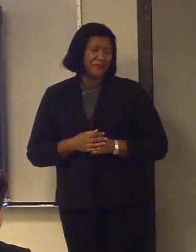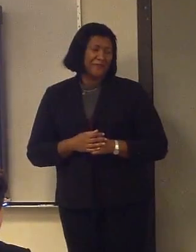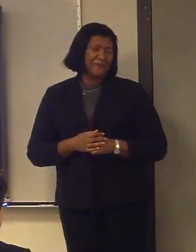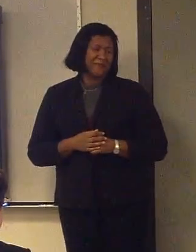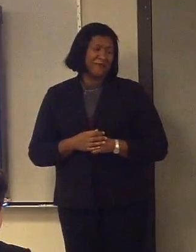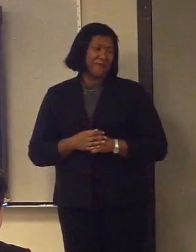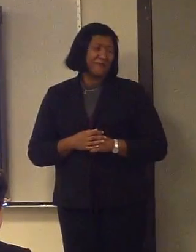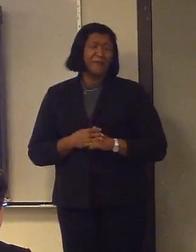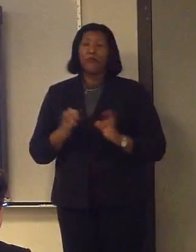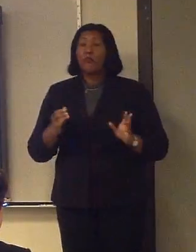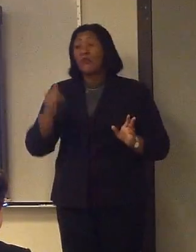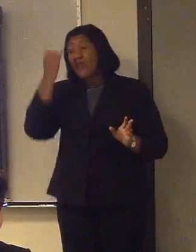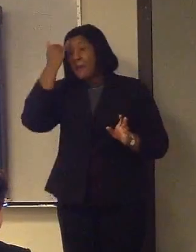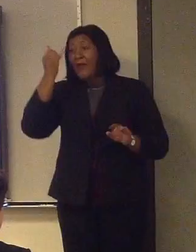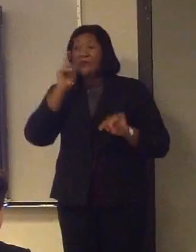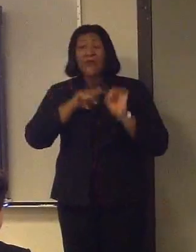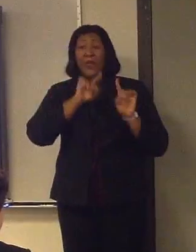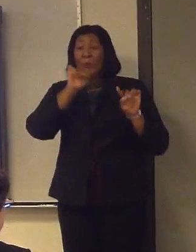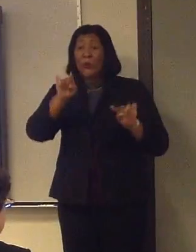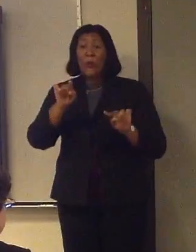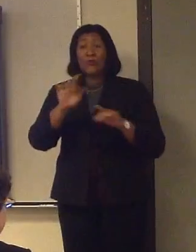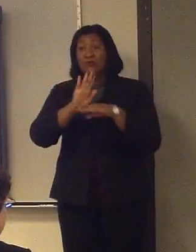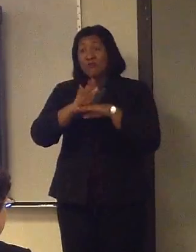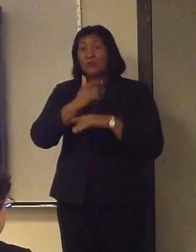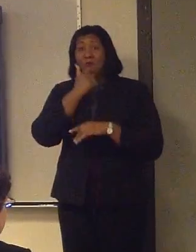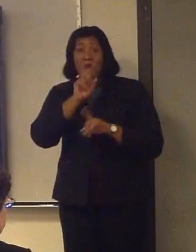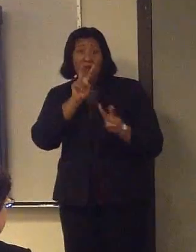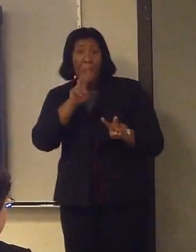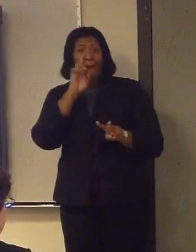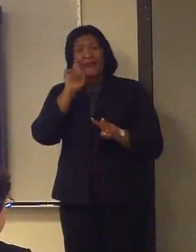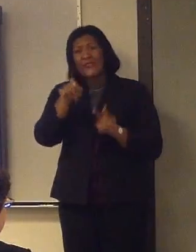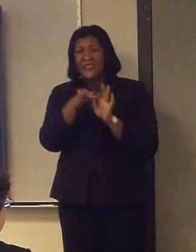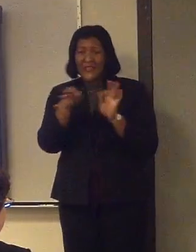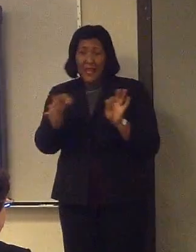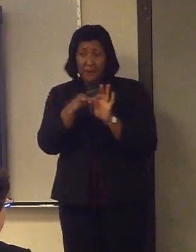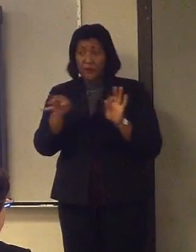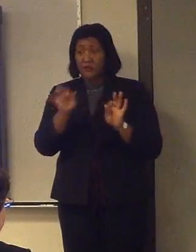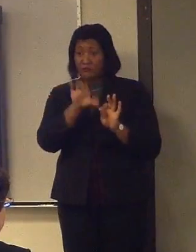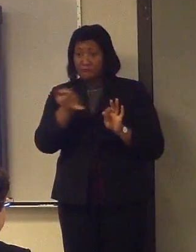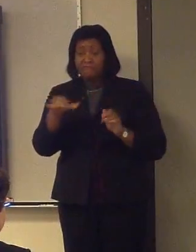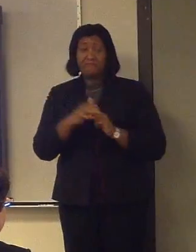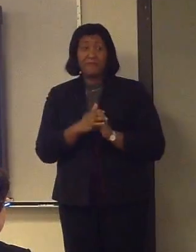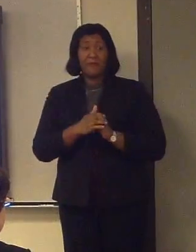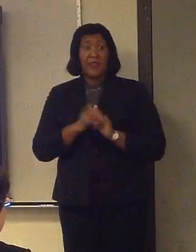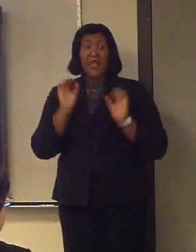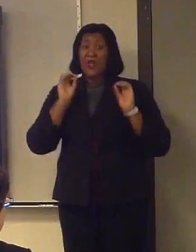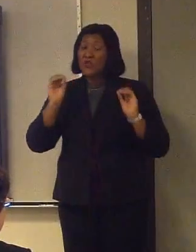that you couldn't go to the theater because you needed captioning, and no shows provided